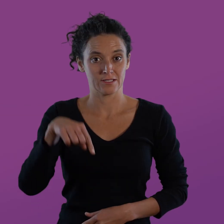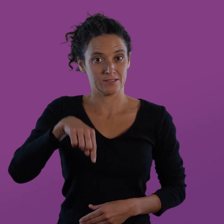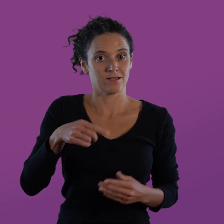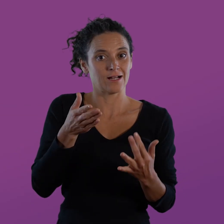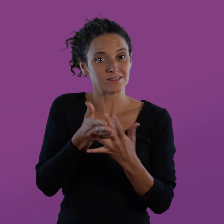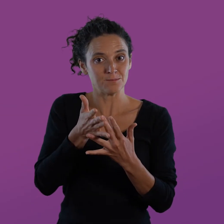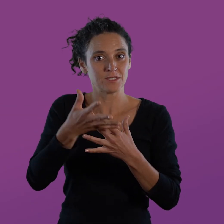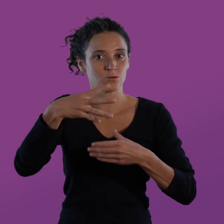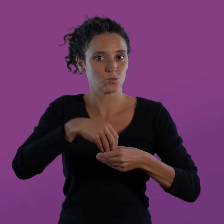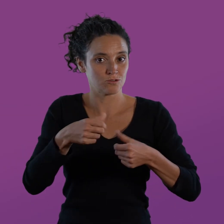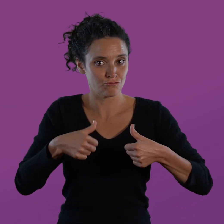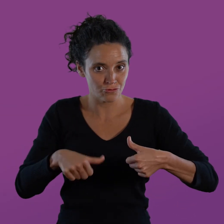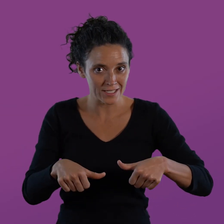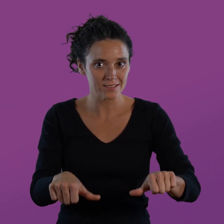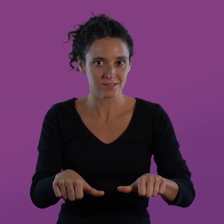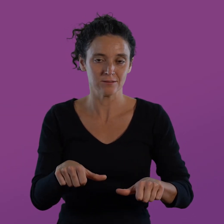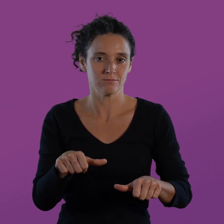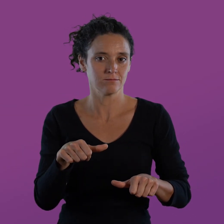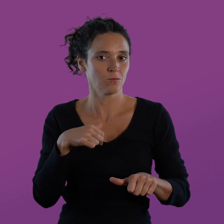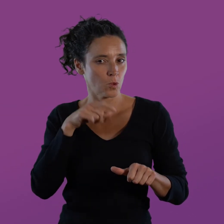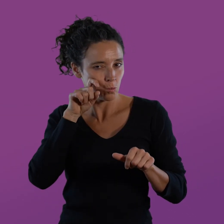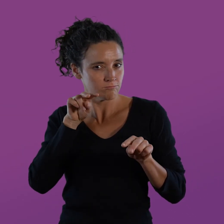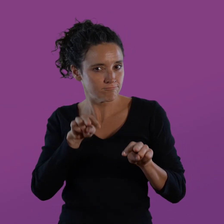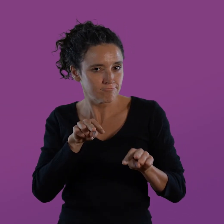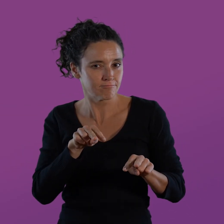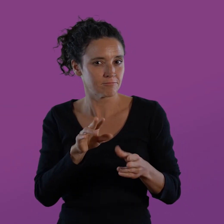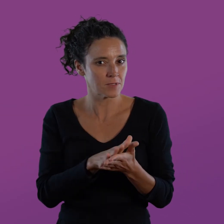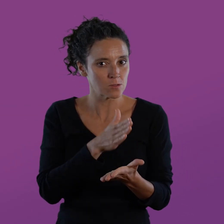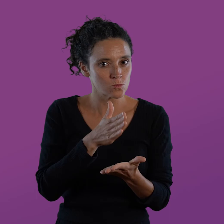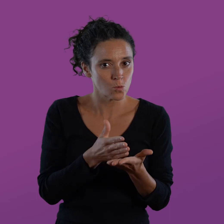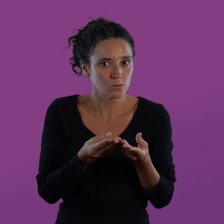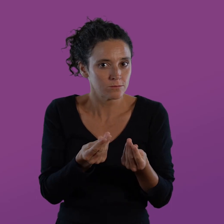We will continuously monitor the implementation of this Strategy,